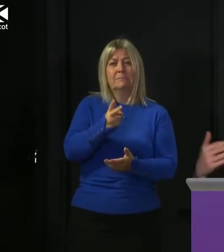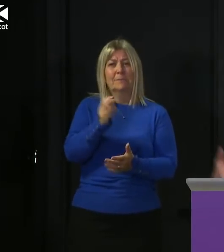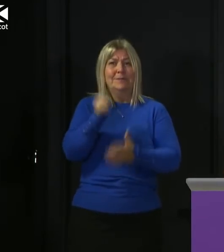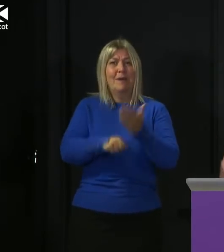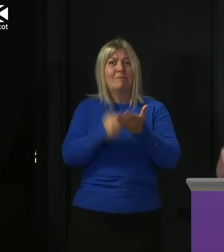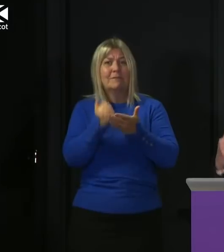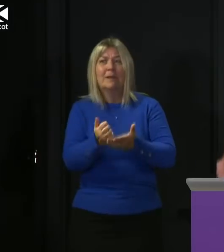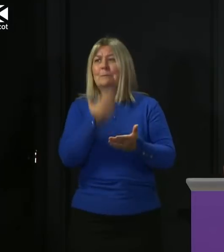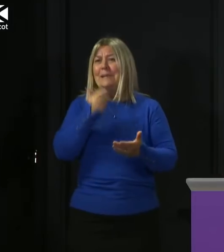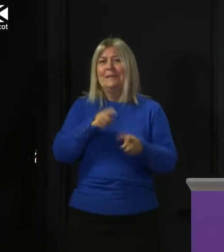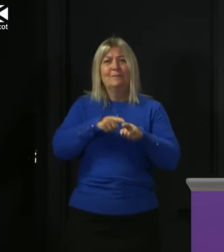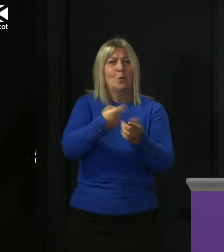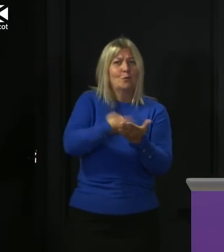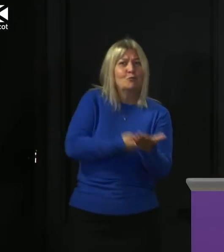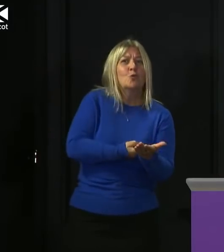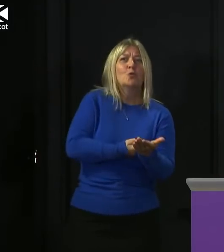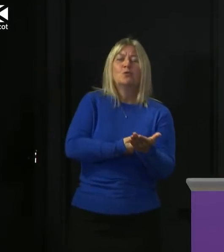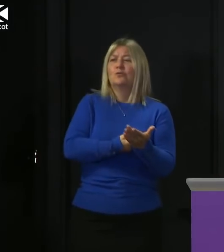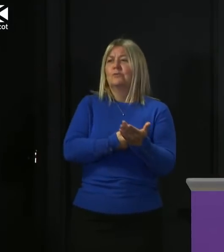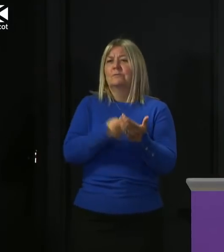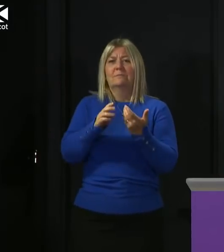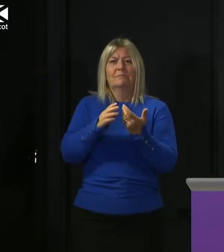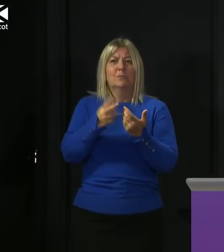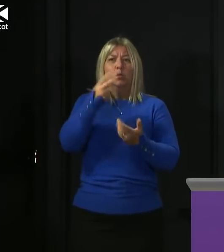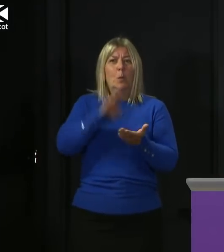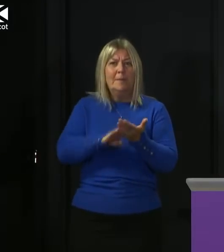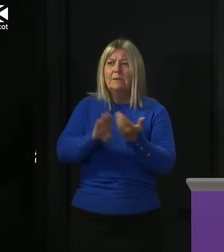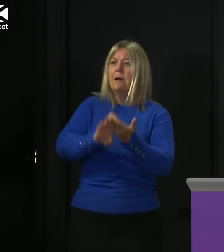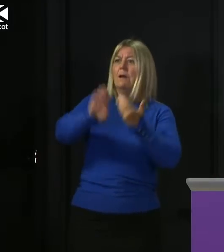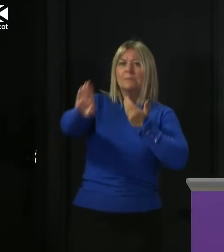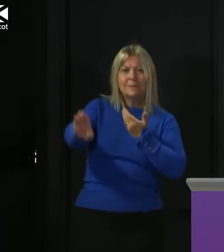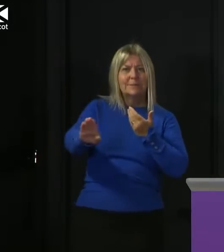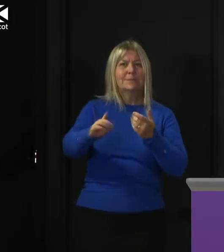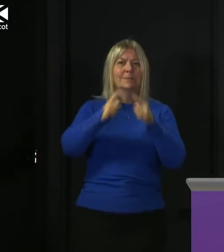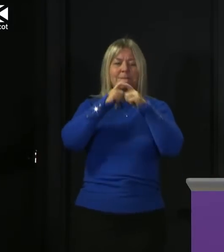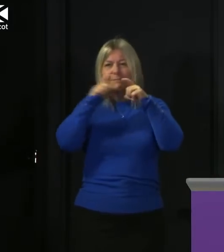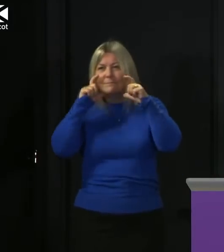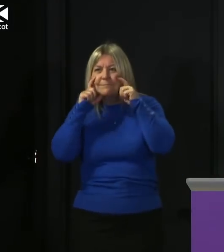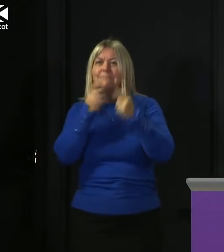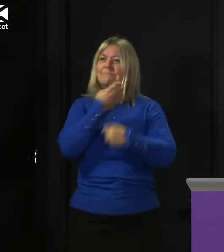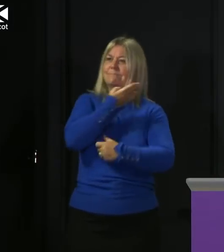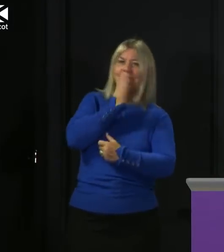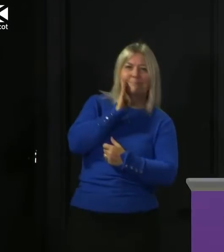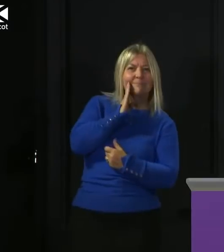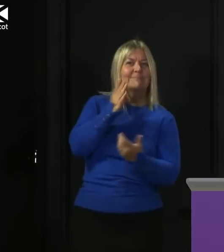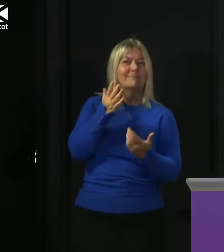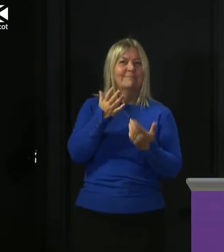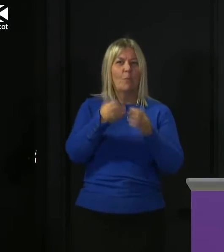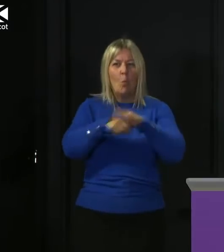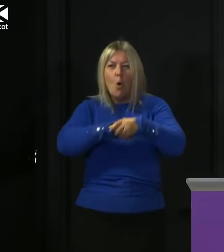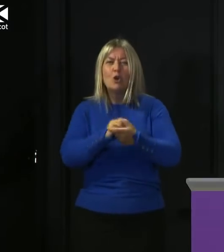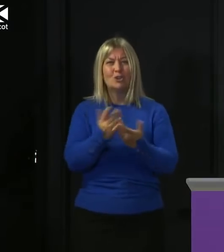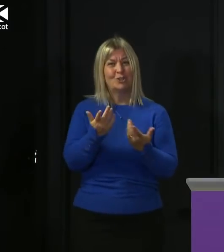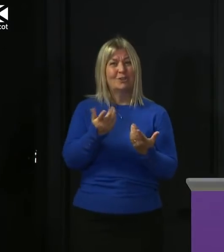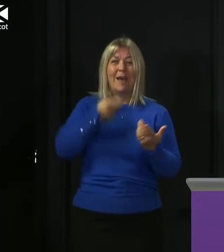distancing, hygiene, wearing face coverings. So all of us, each one of us as individuals, actually